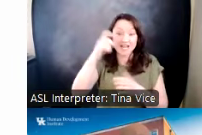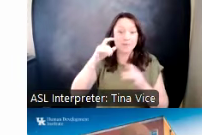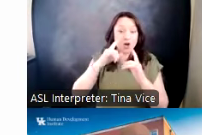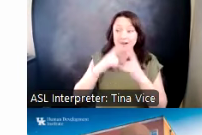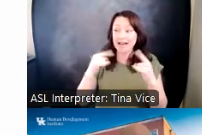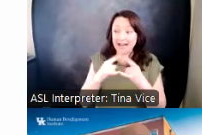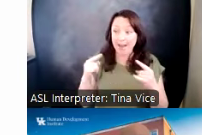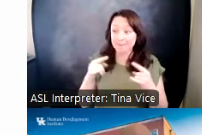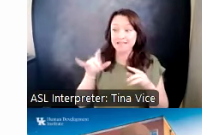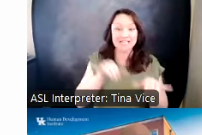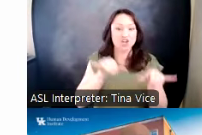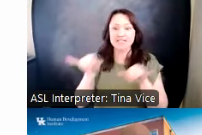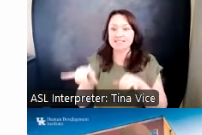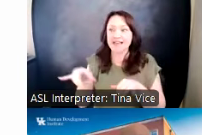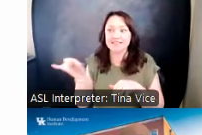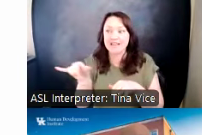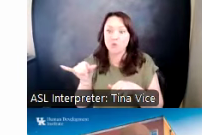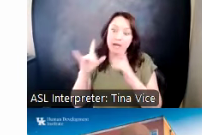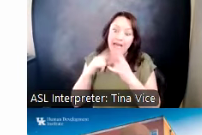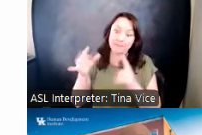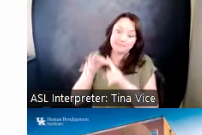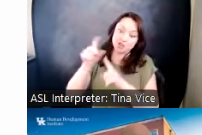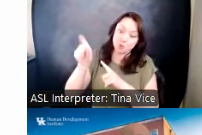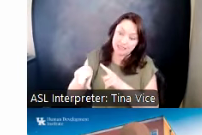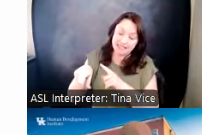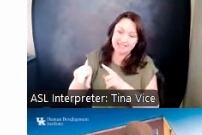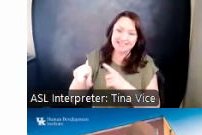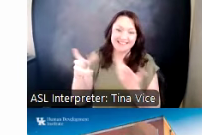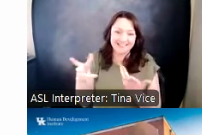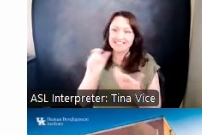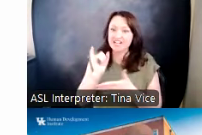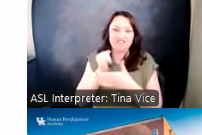it's not that they love camp versus I love intervention. It's that we're still doing those same things. Um, we don't